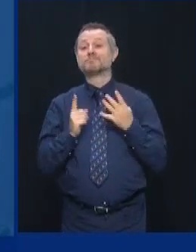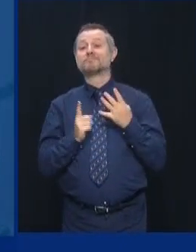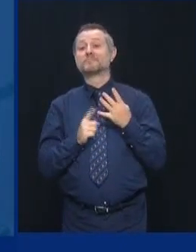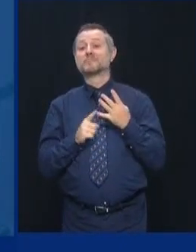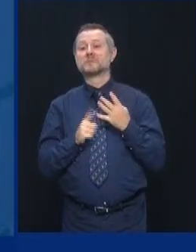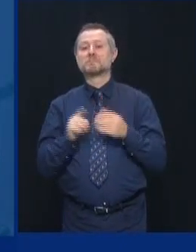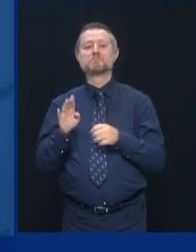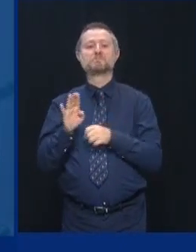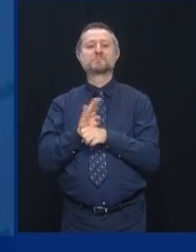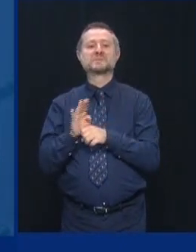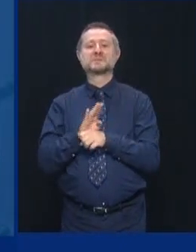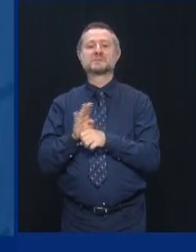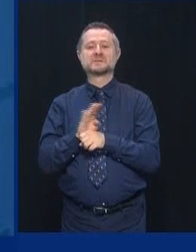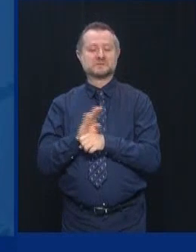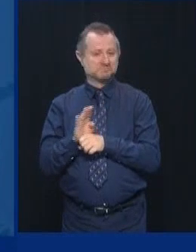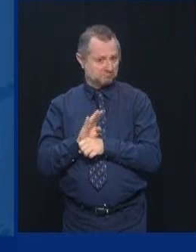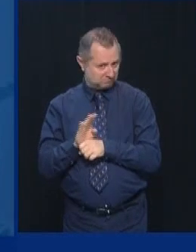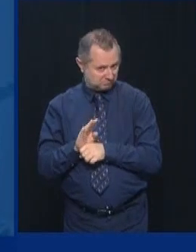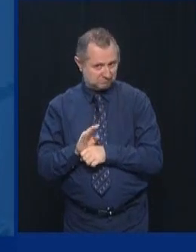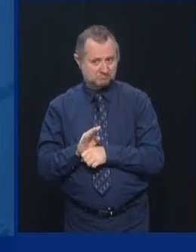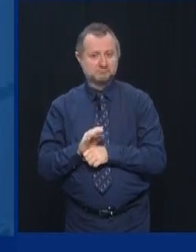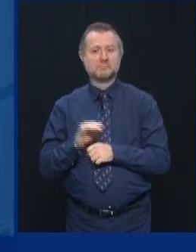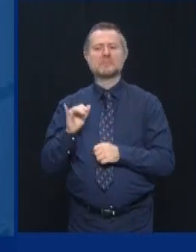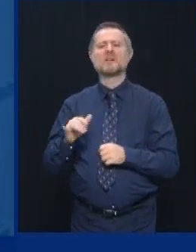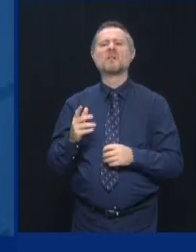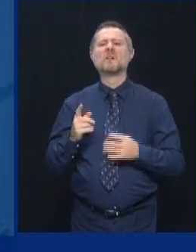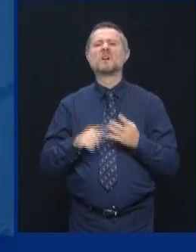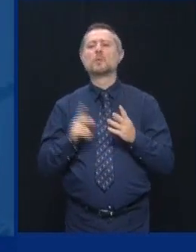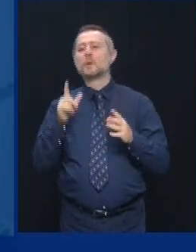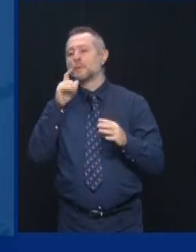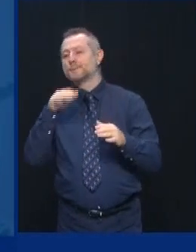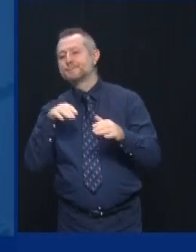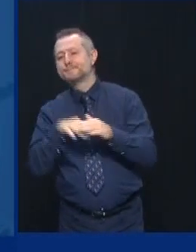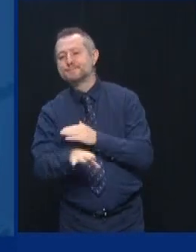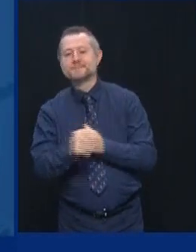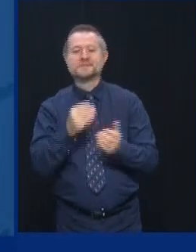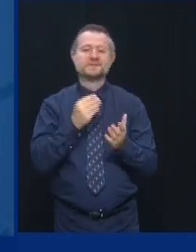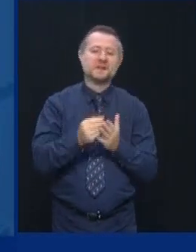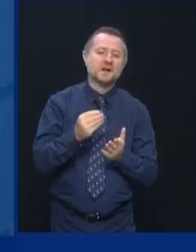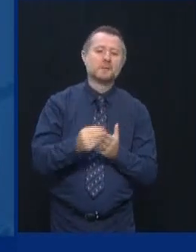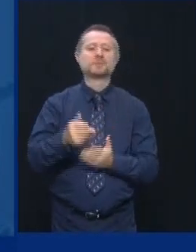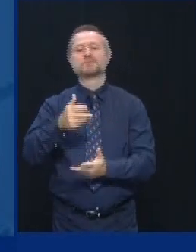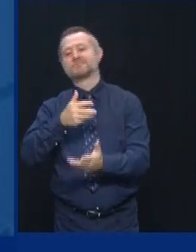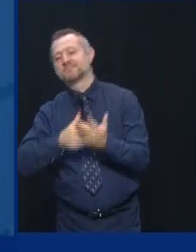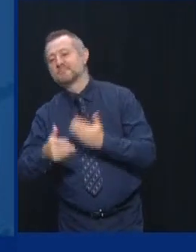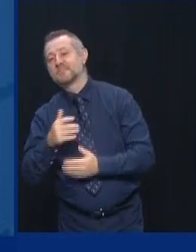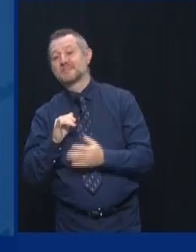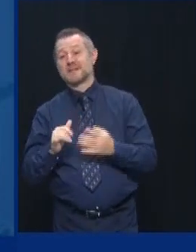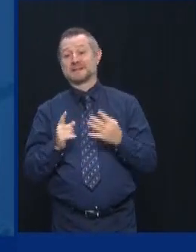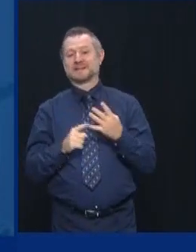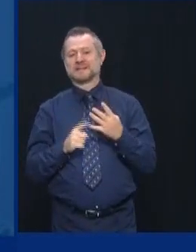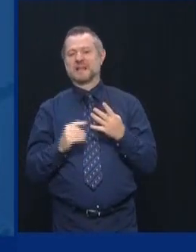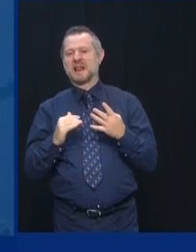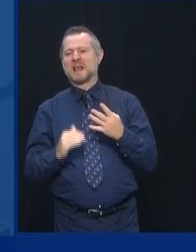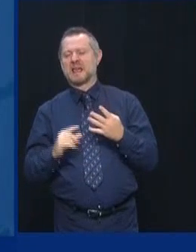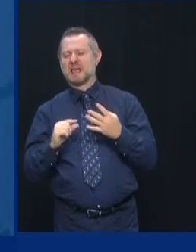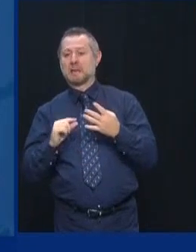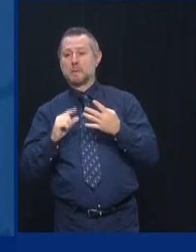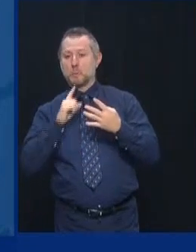THIRD ARE PUBLIC SPACES. THESE ARE BASICALLY IN PRIORITY ORDER.